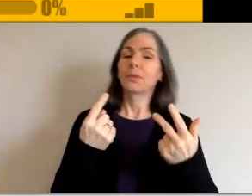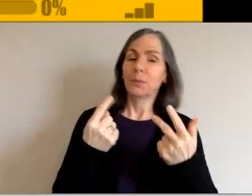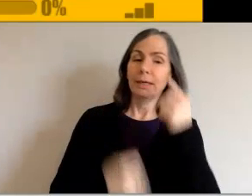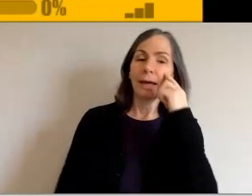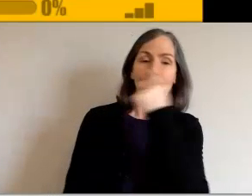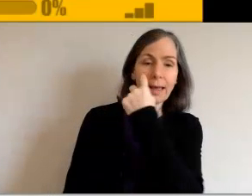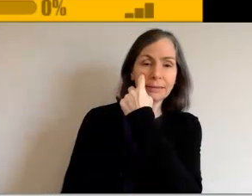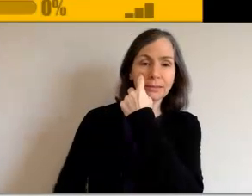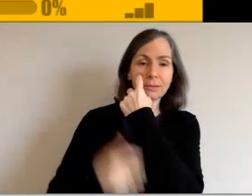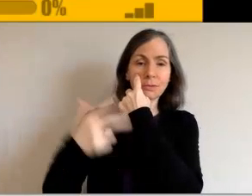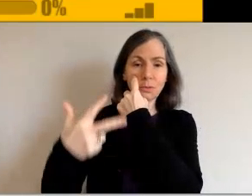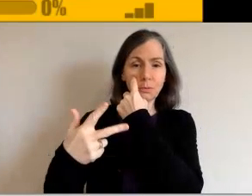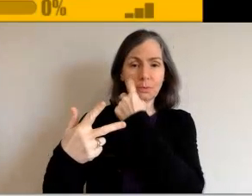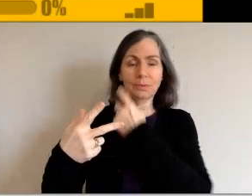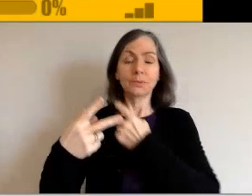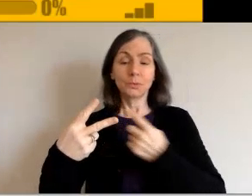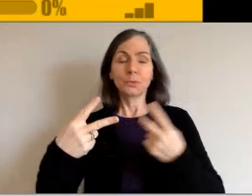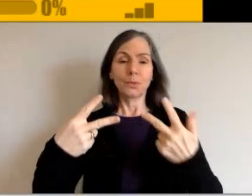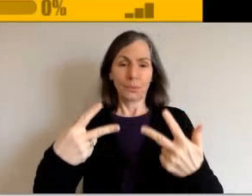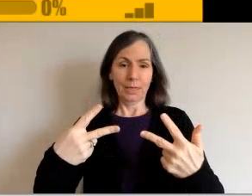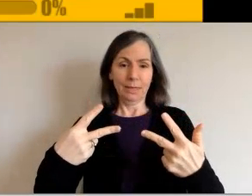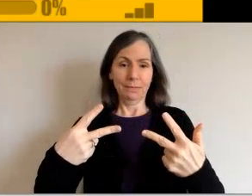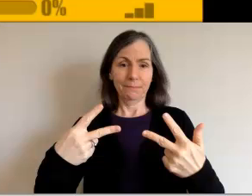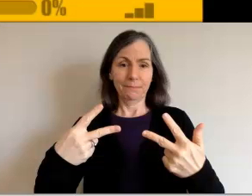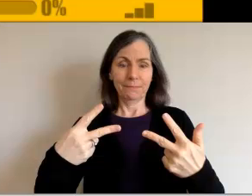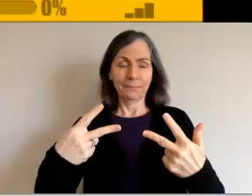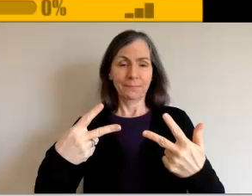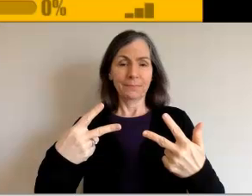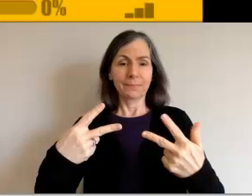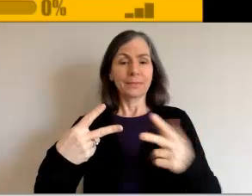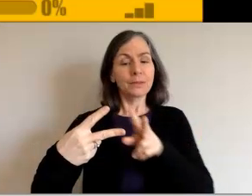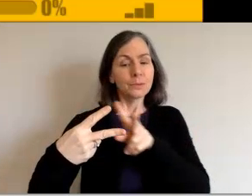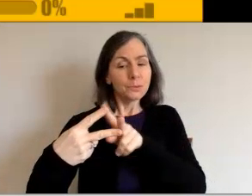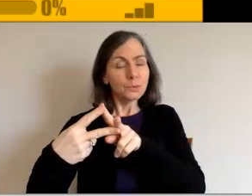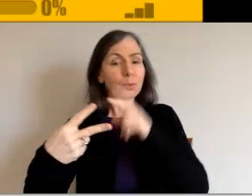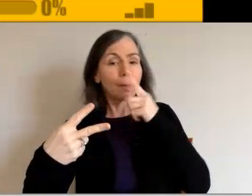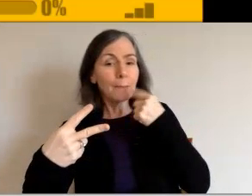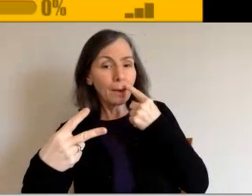So at the top of the screen if I have two mouths, I need three eyeballs.